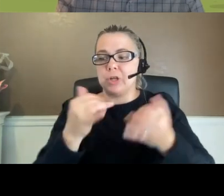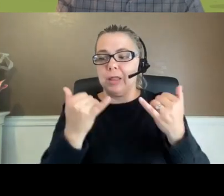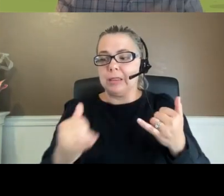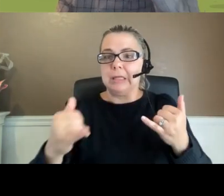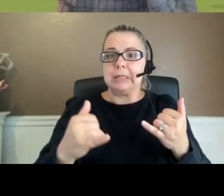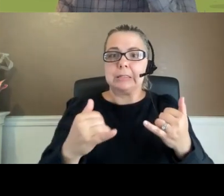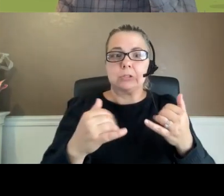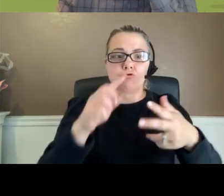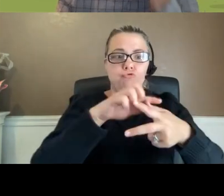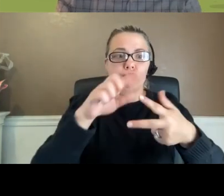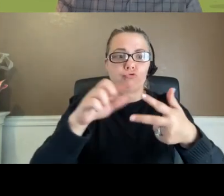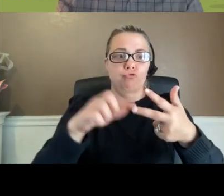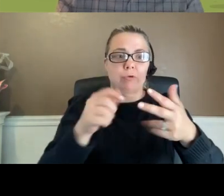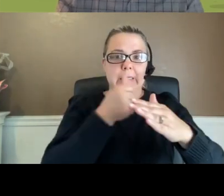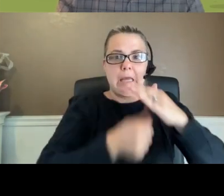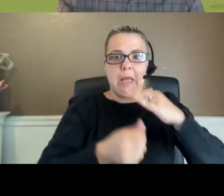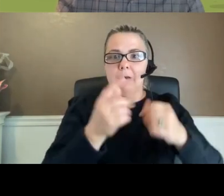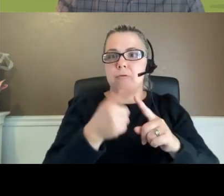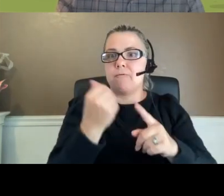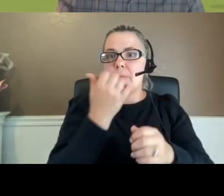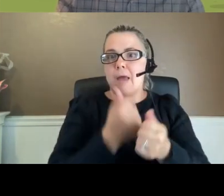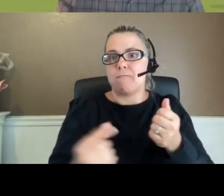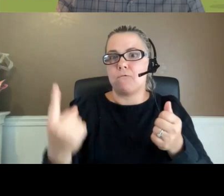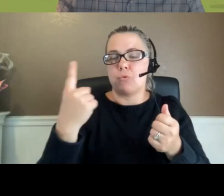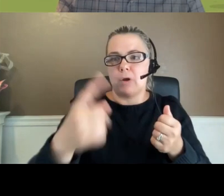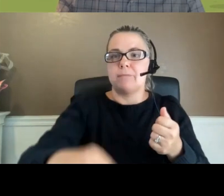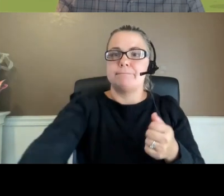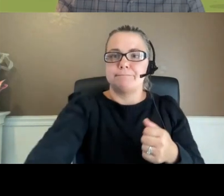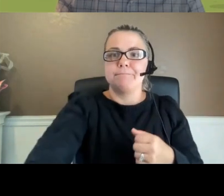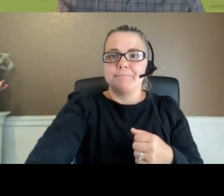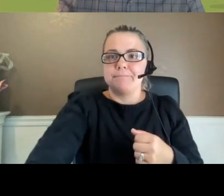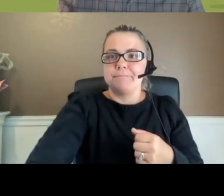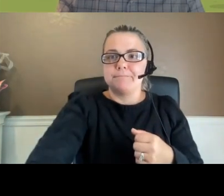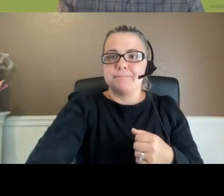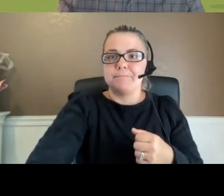of the three essential regions that basically, not all, but most, the large, large majority of